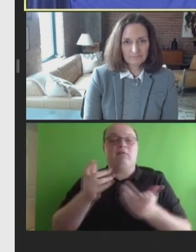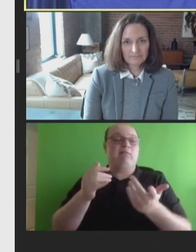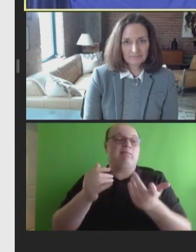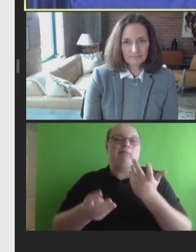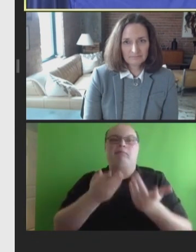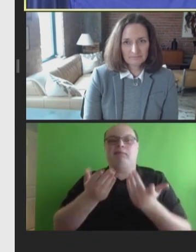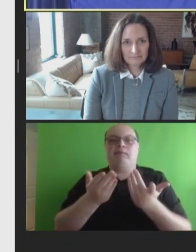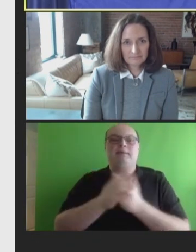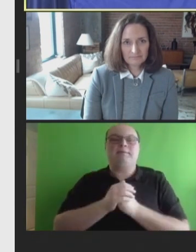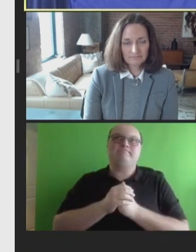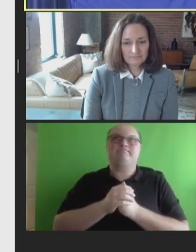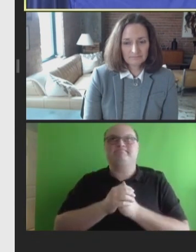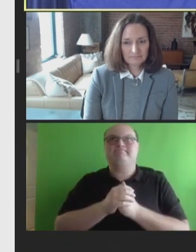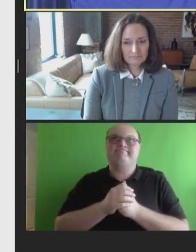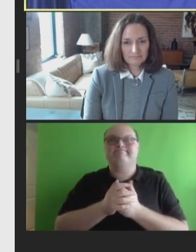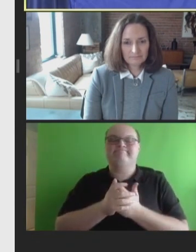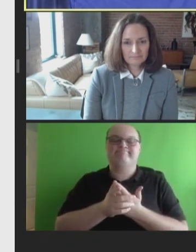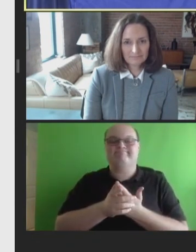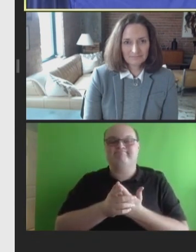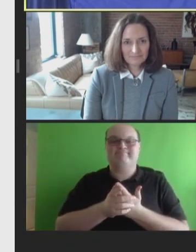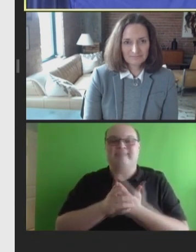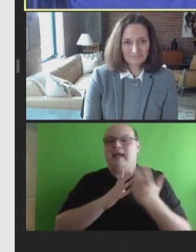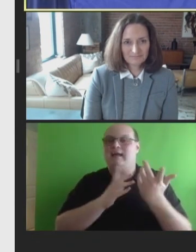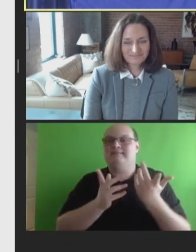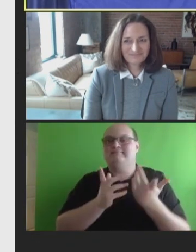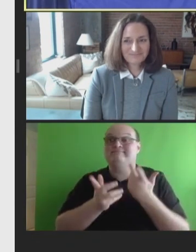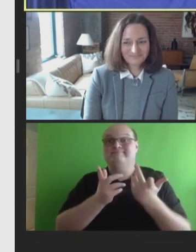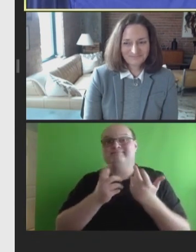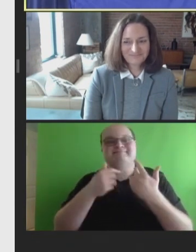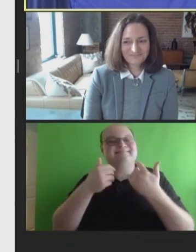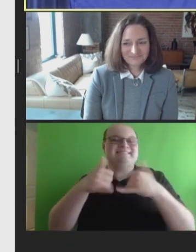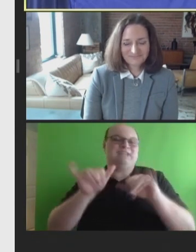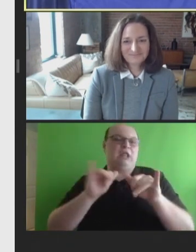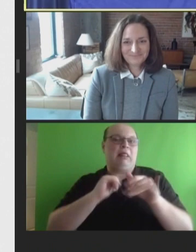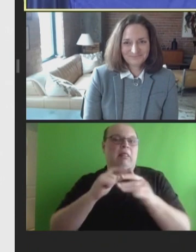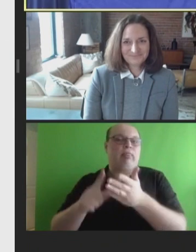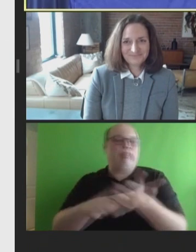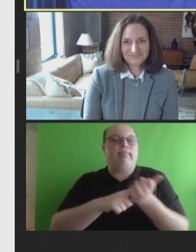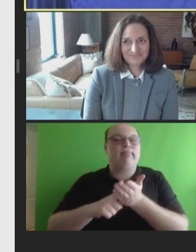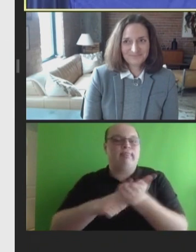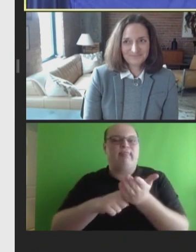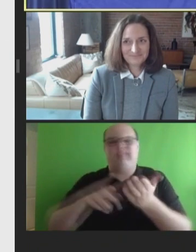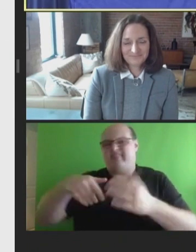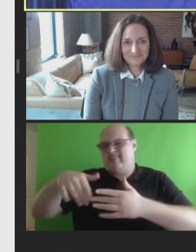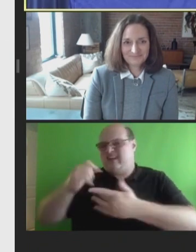I mean -- again, this is all sort of still being worked out, but there could be a recommendation